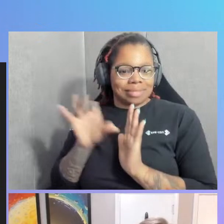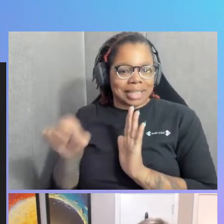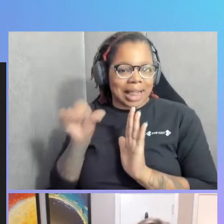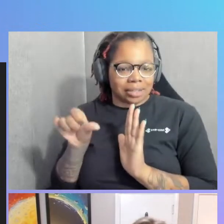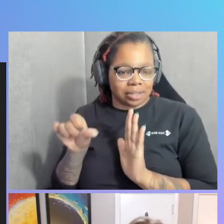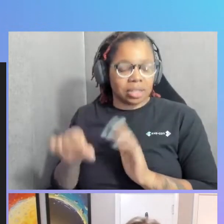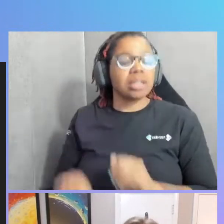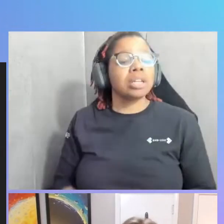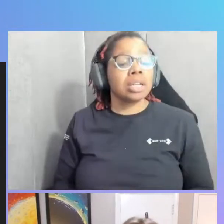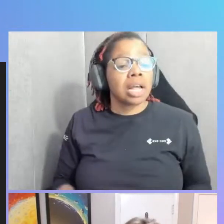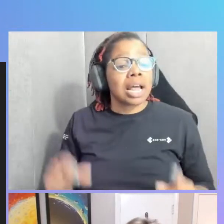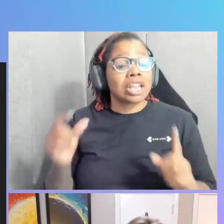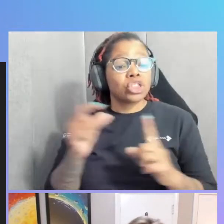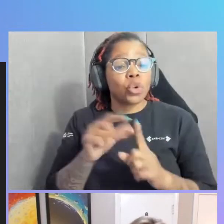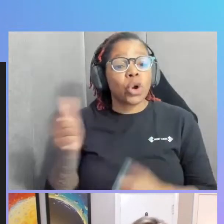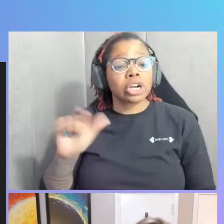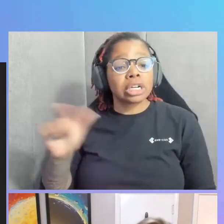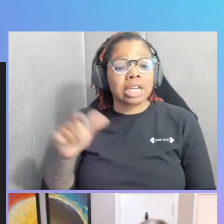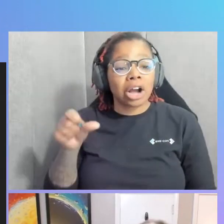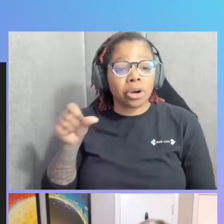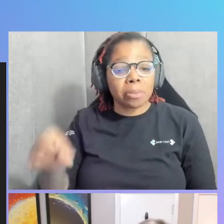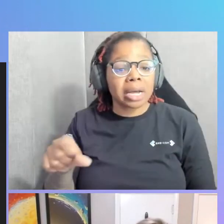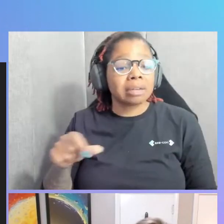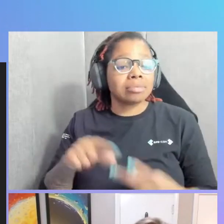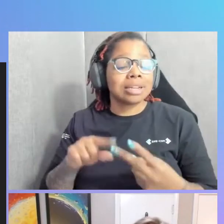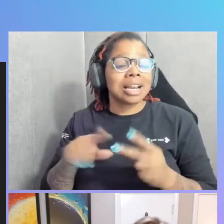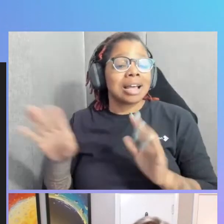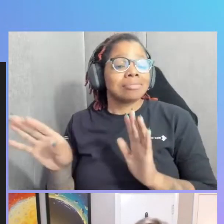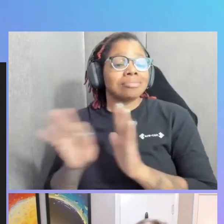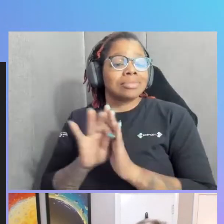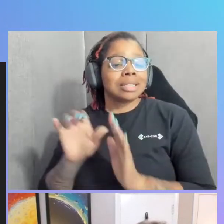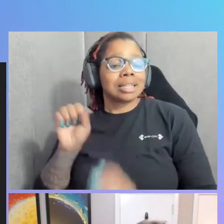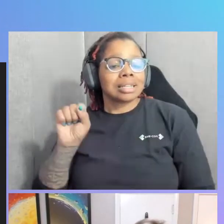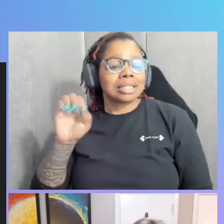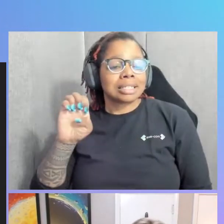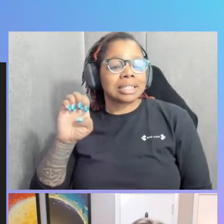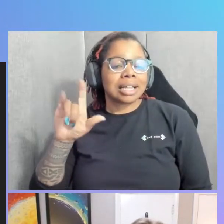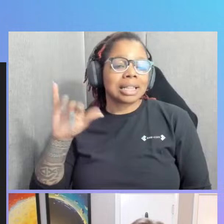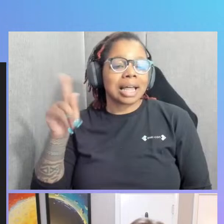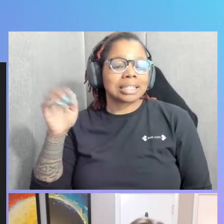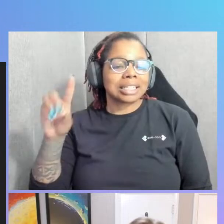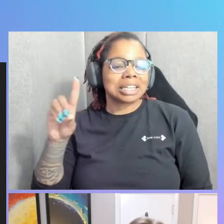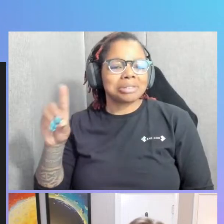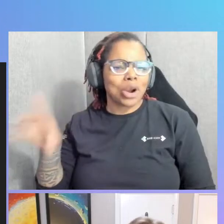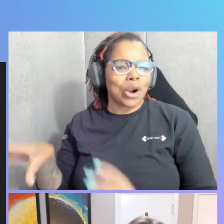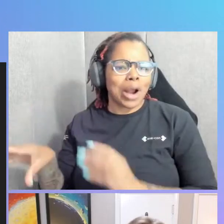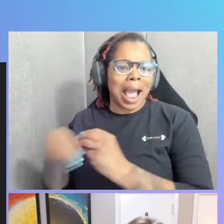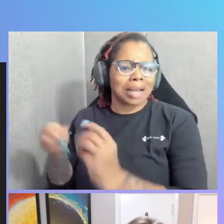button and selected are added to the experience for free by using